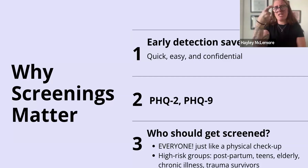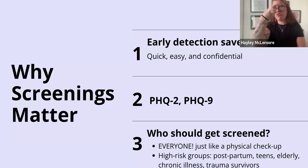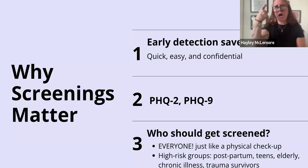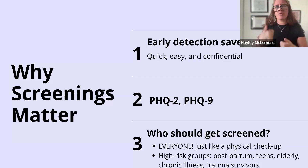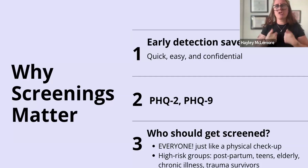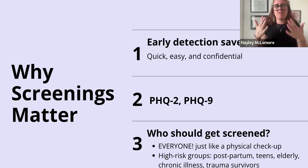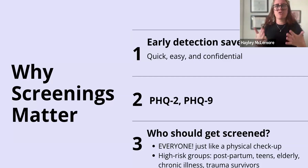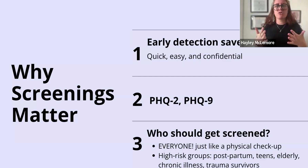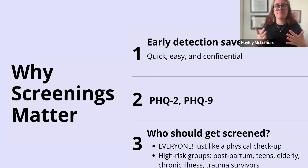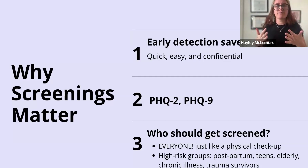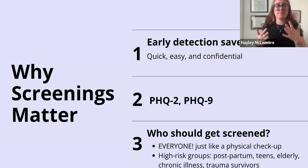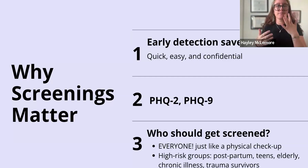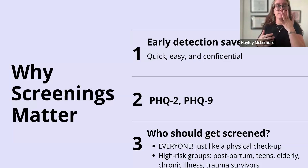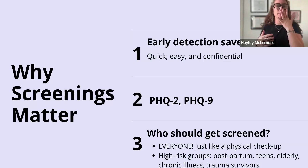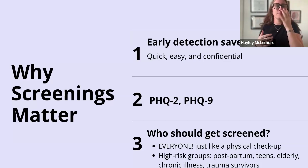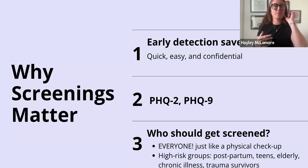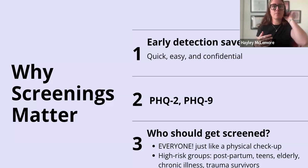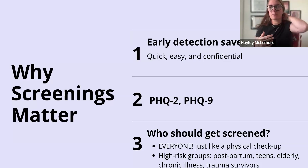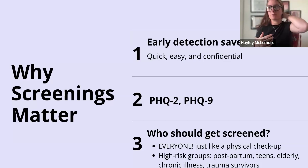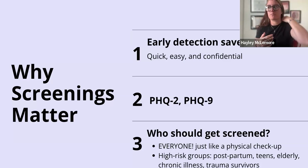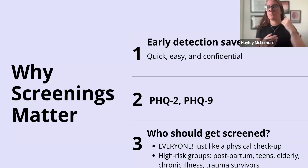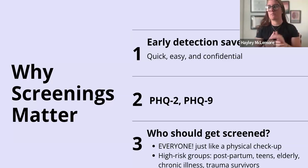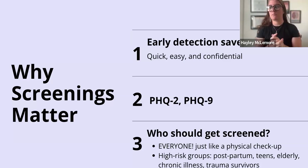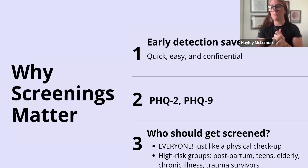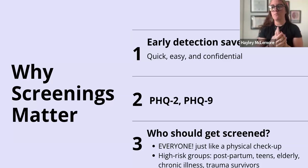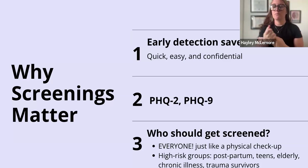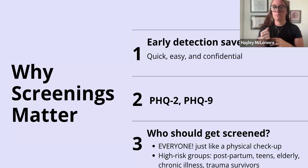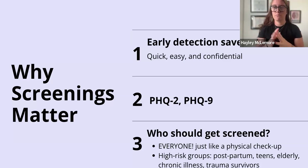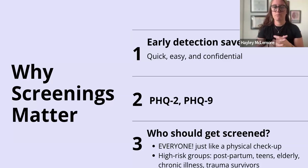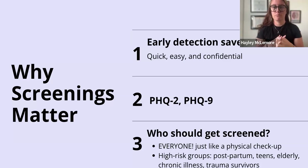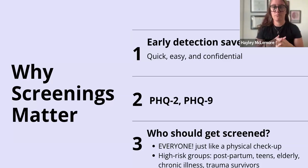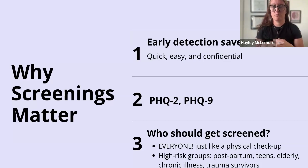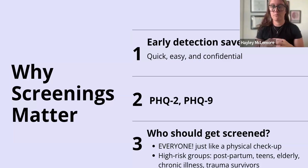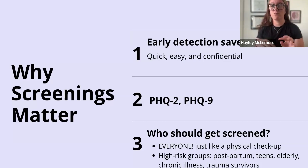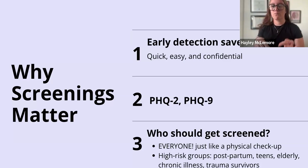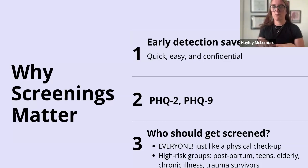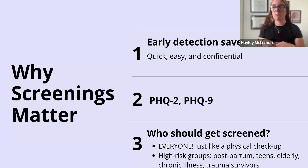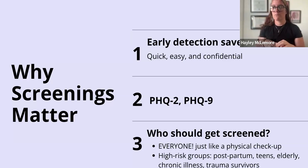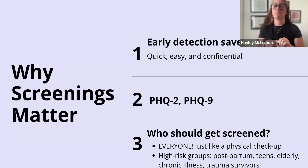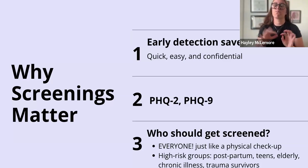struggle with chronic illness and really deal with a lot of trauma in their life, and trauma survivors.